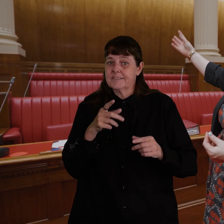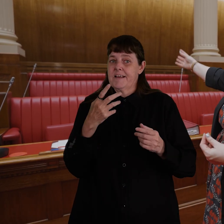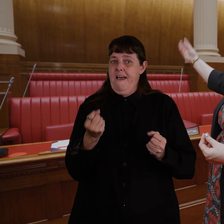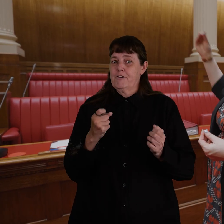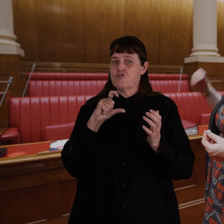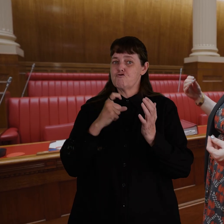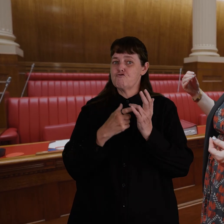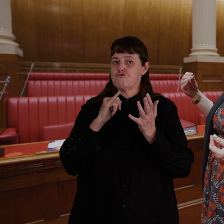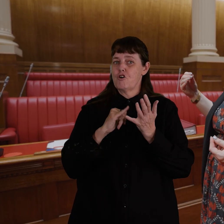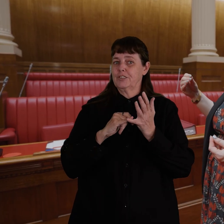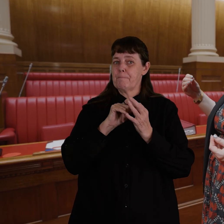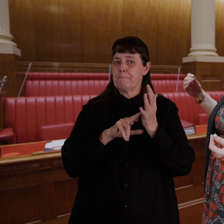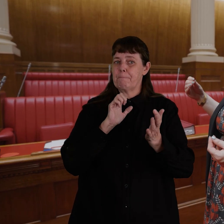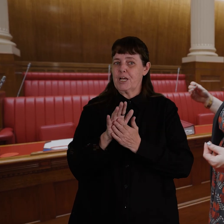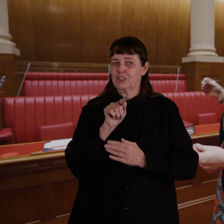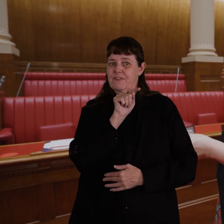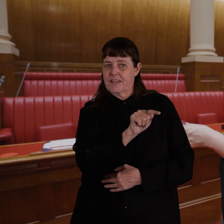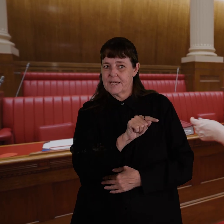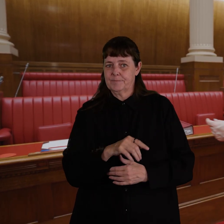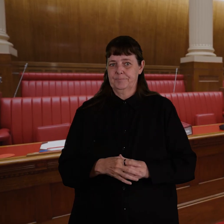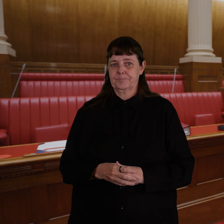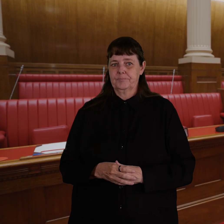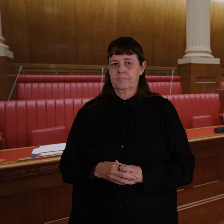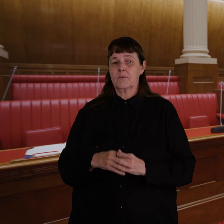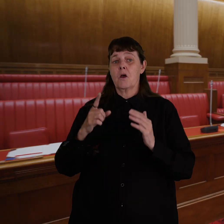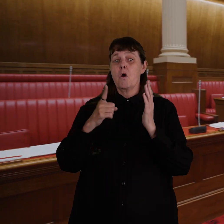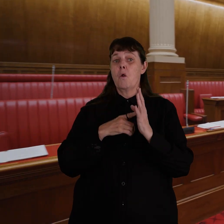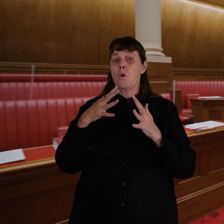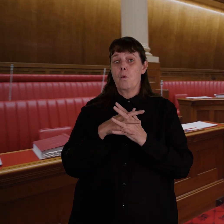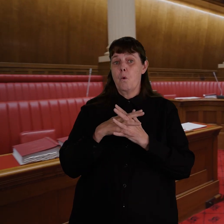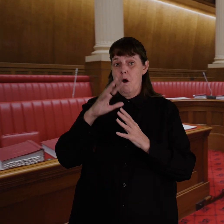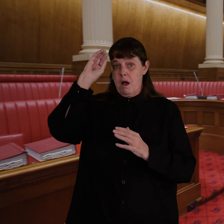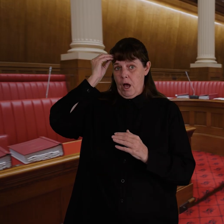There are opposition backbencher. On the curved benches at the back,